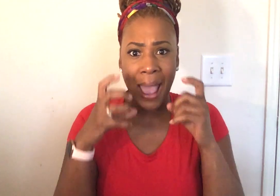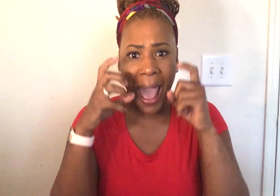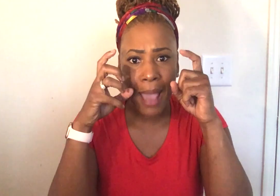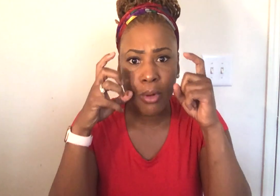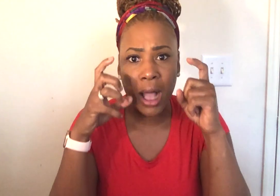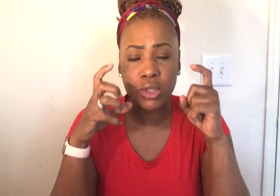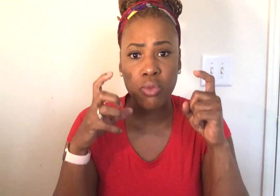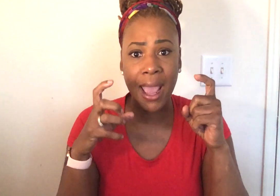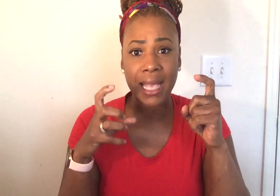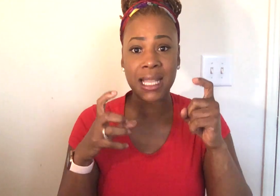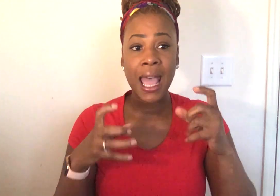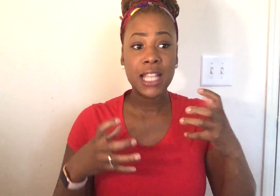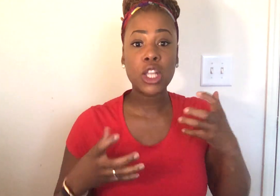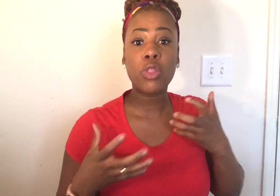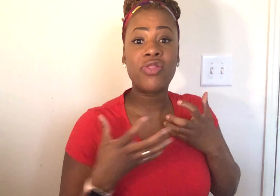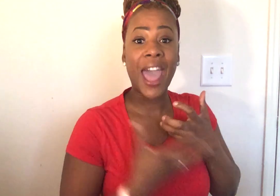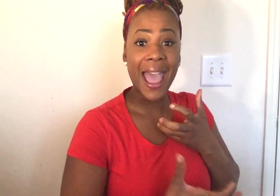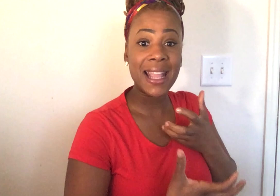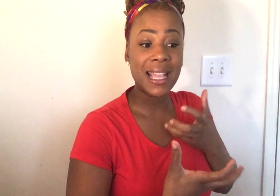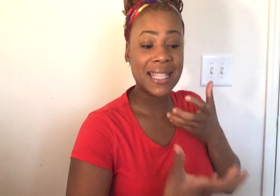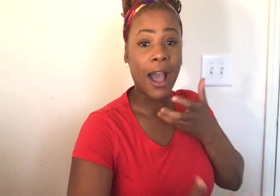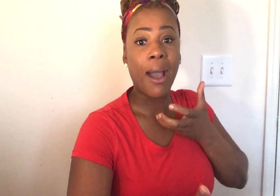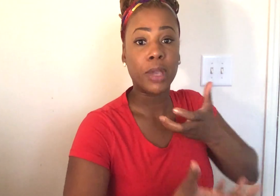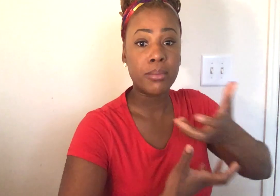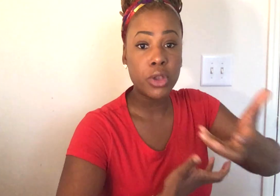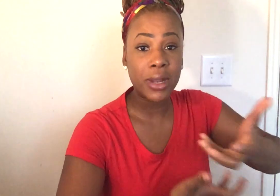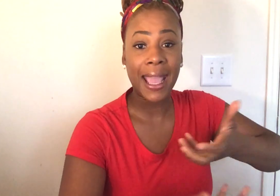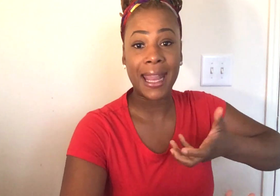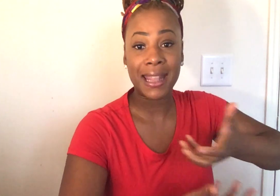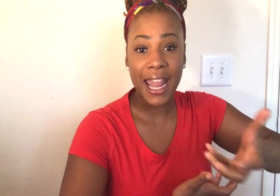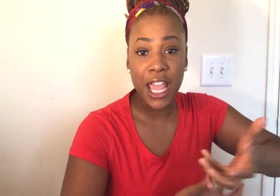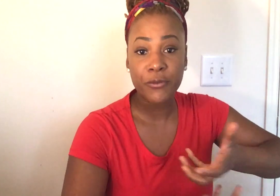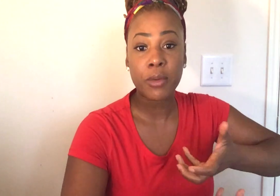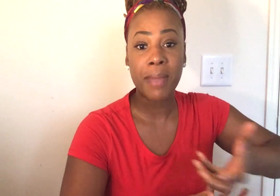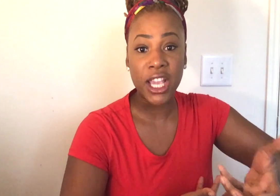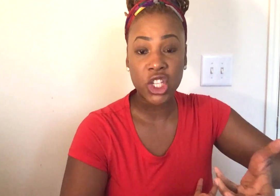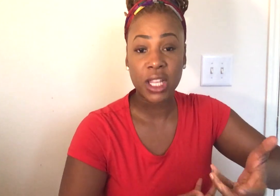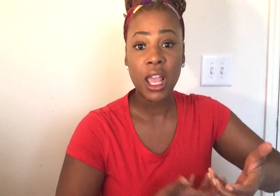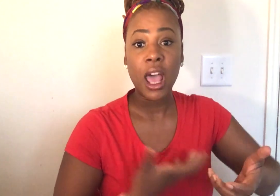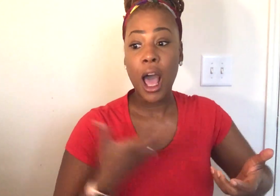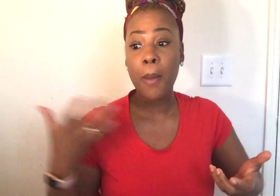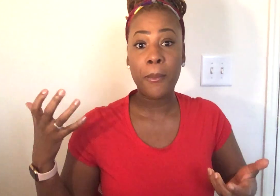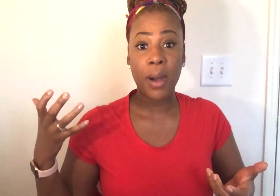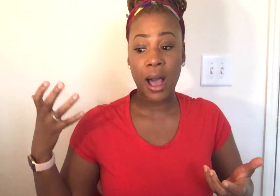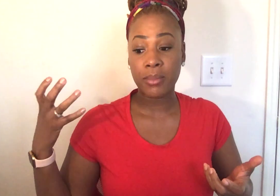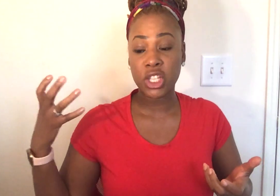eyebrows raised so that is how I'm communicating that information up to